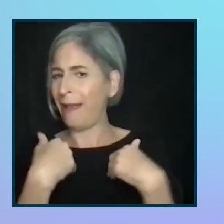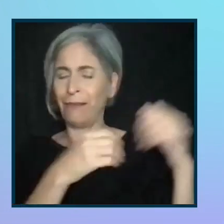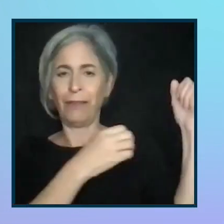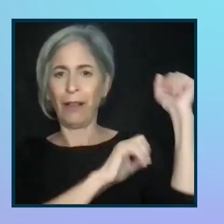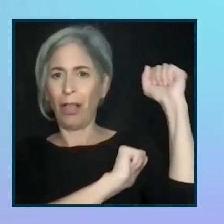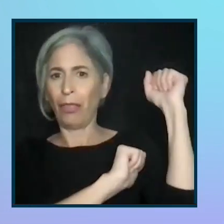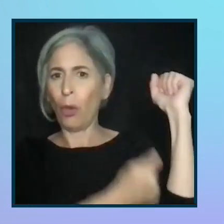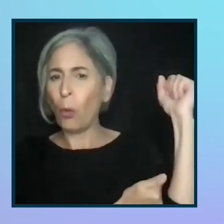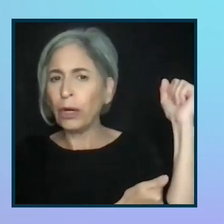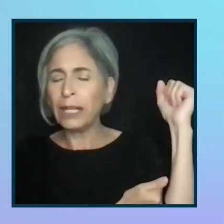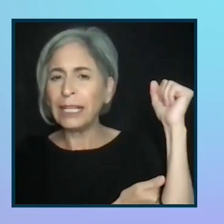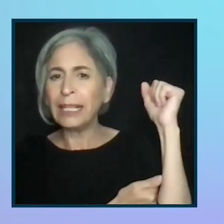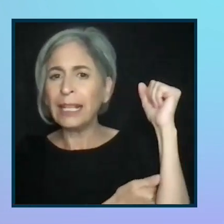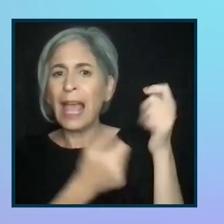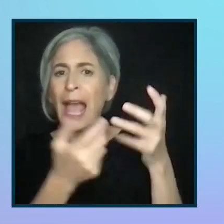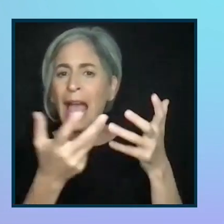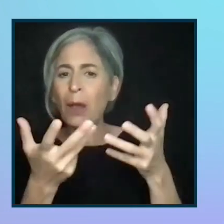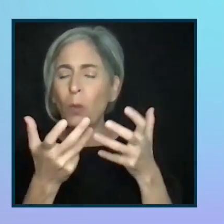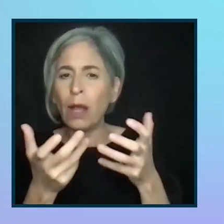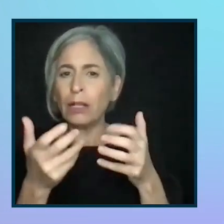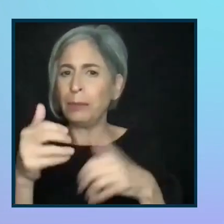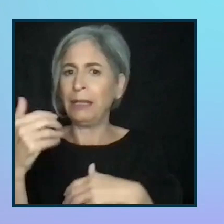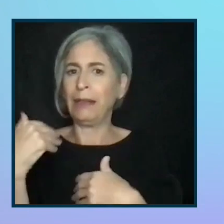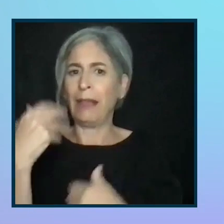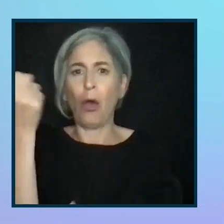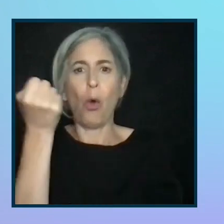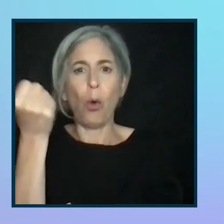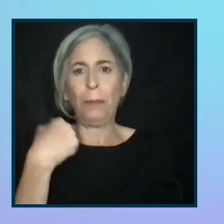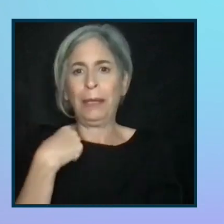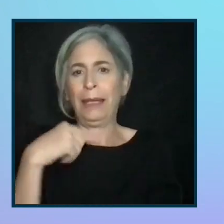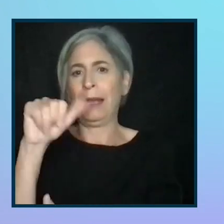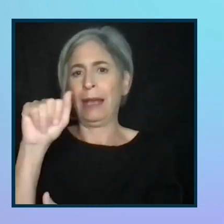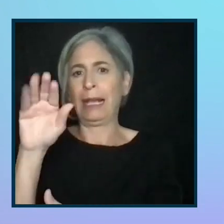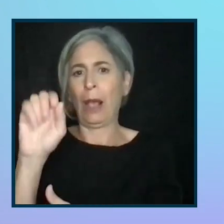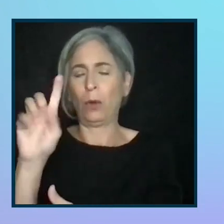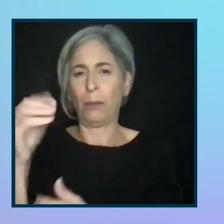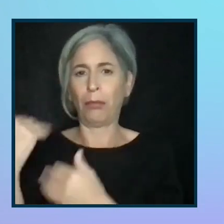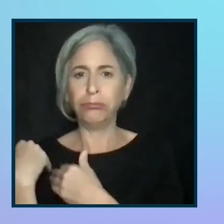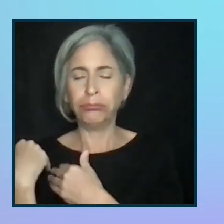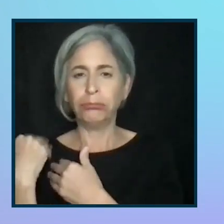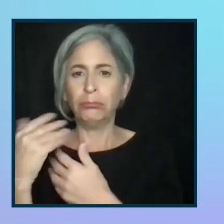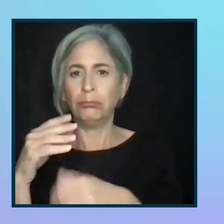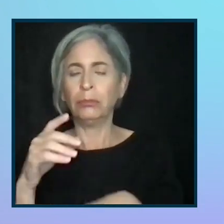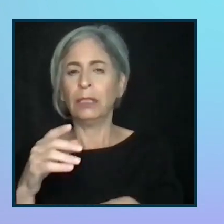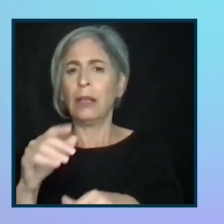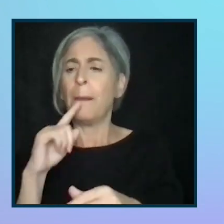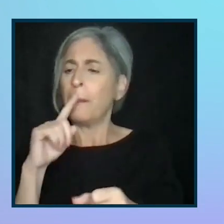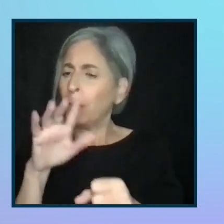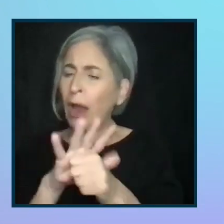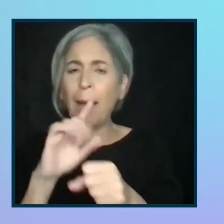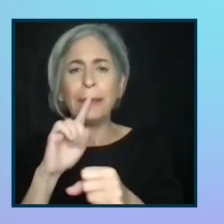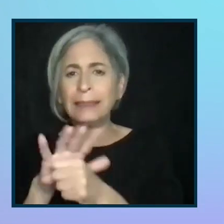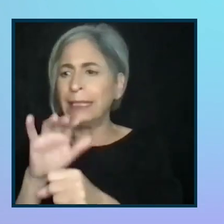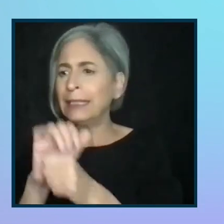I wanna be held accountable, I would like to be accountable for a certain set of promises, to a certain who,